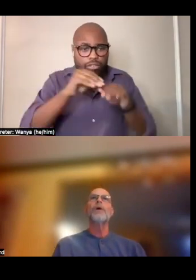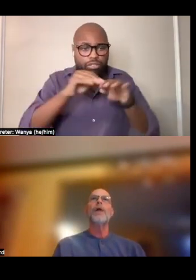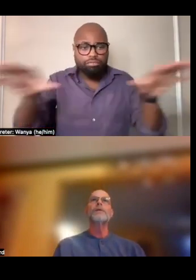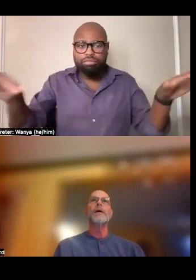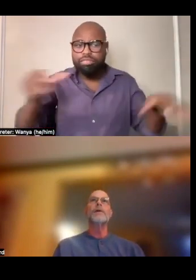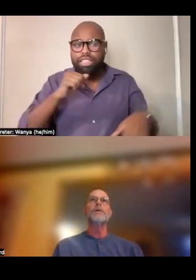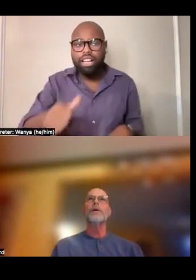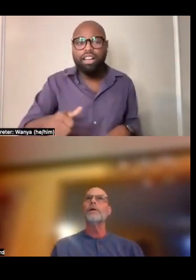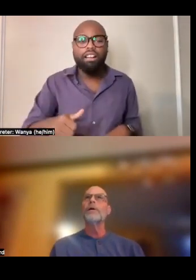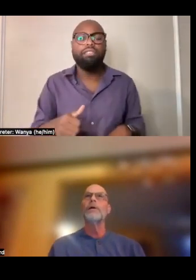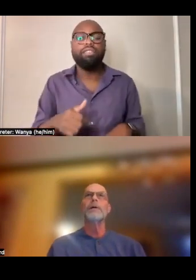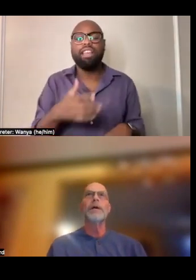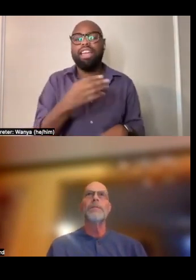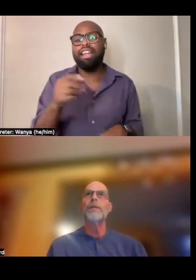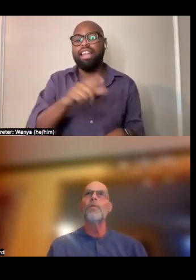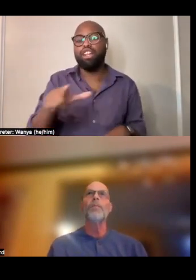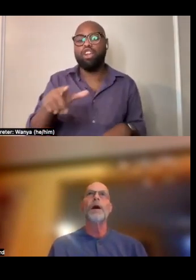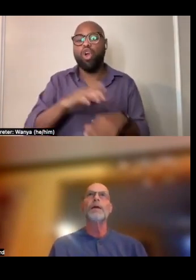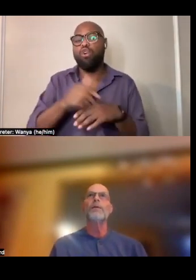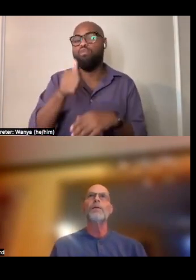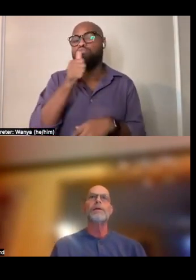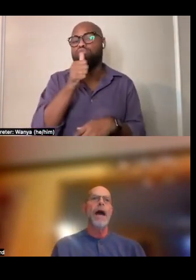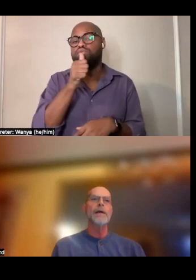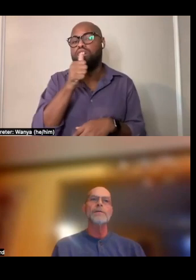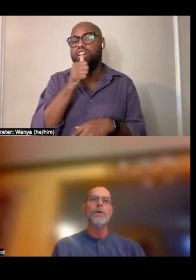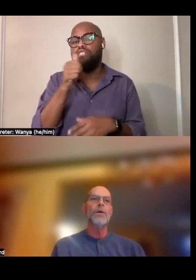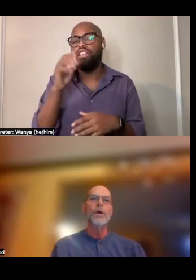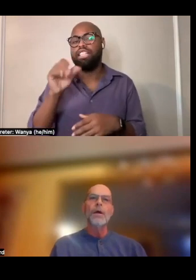the private sector can make more money with less hassle.